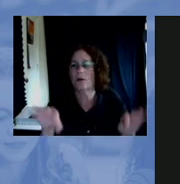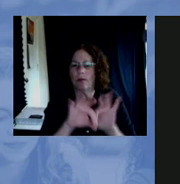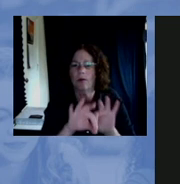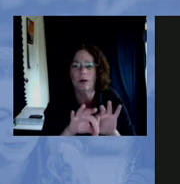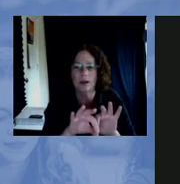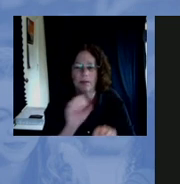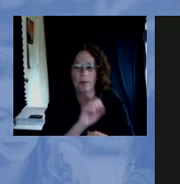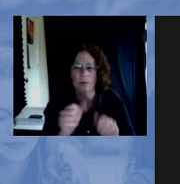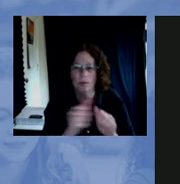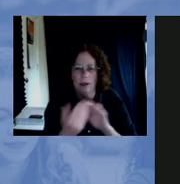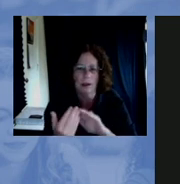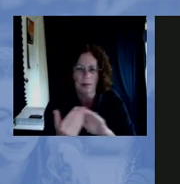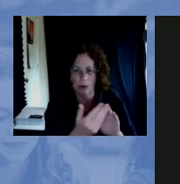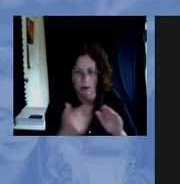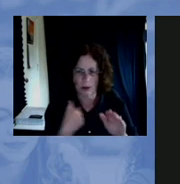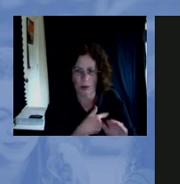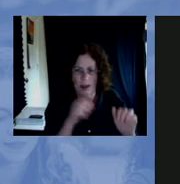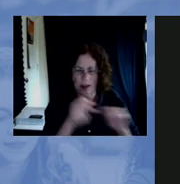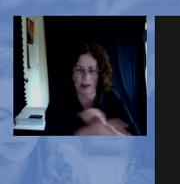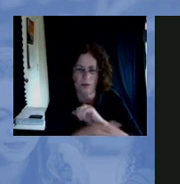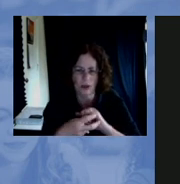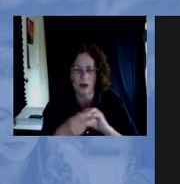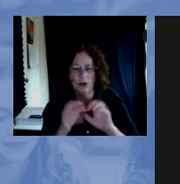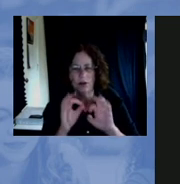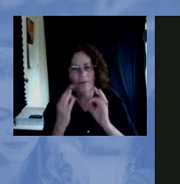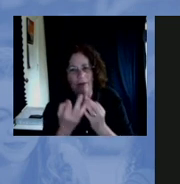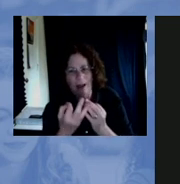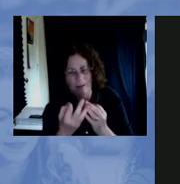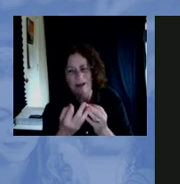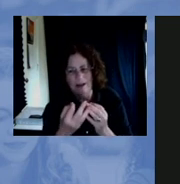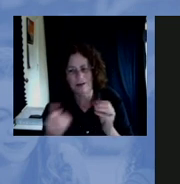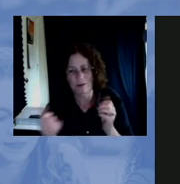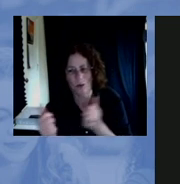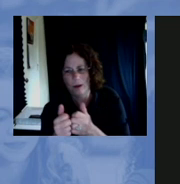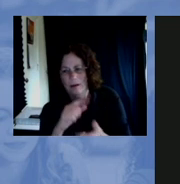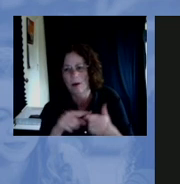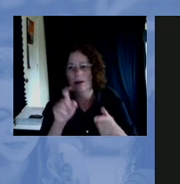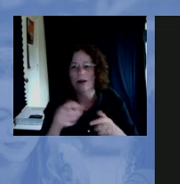THAT WE CAN BRIDGE OUR FAMILIES TO SO WHEN WE NEED TO REFER STUDENTS THAT THERE'S A MUTUAL